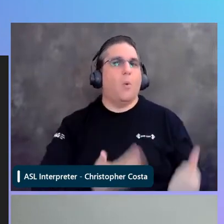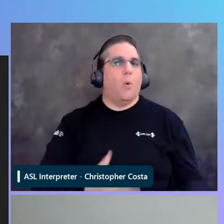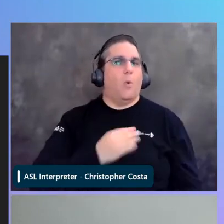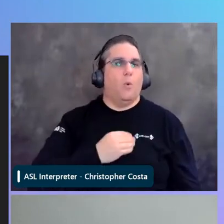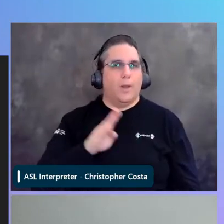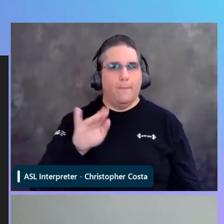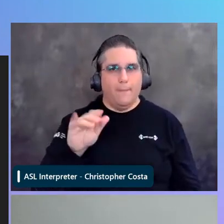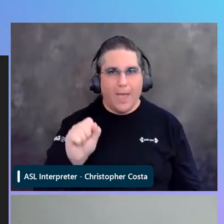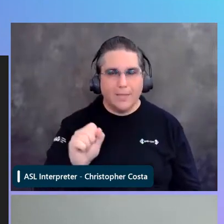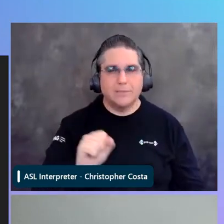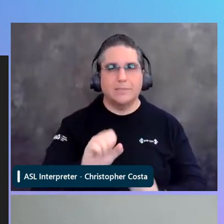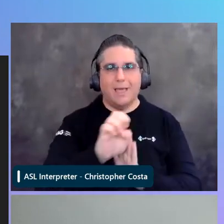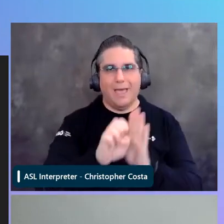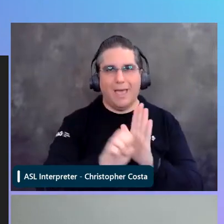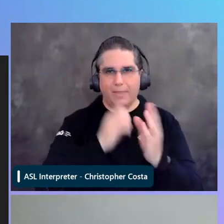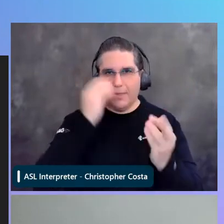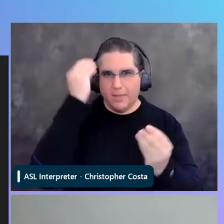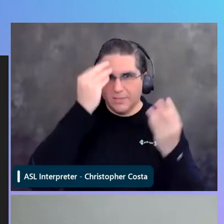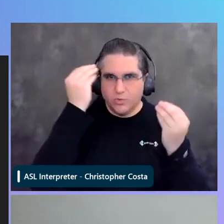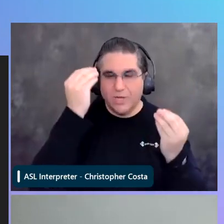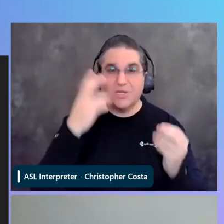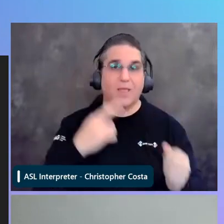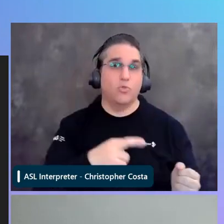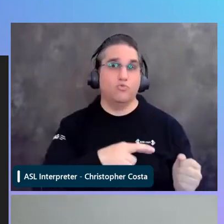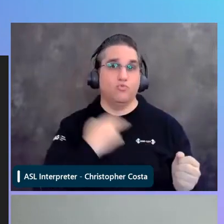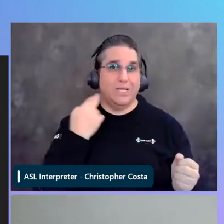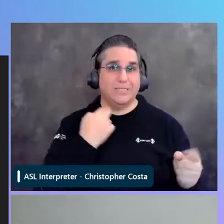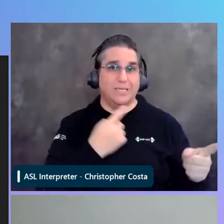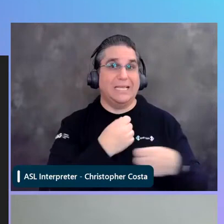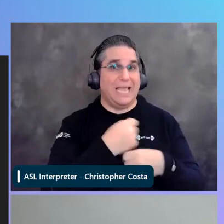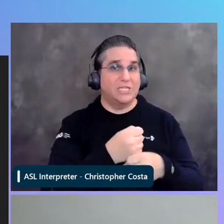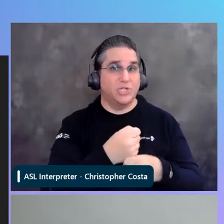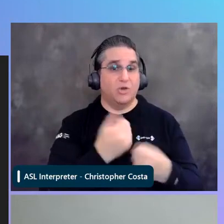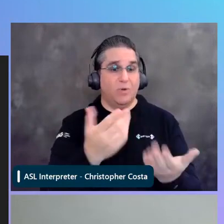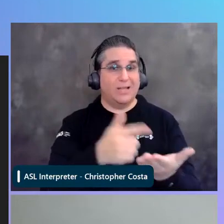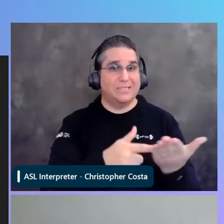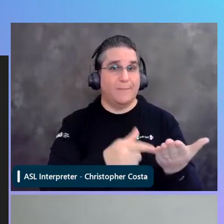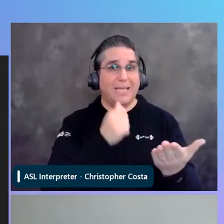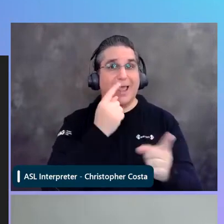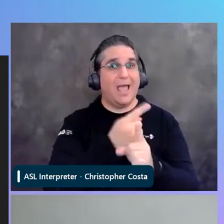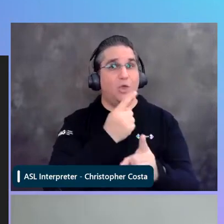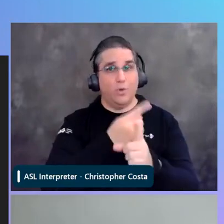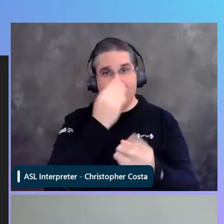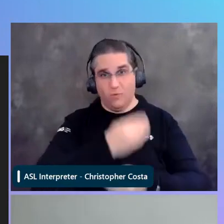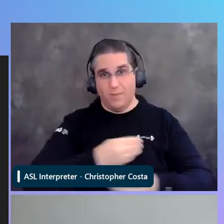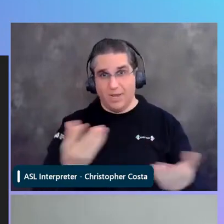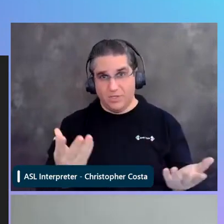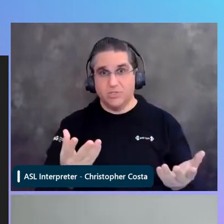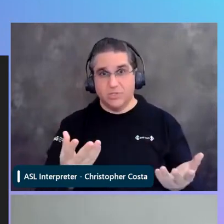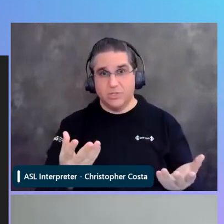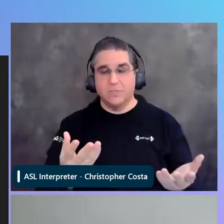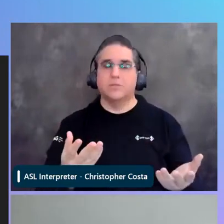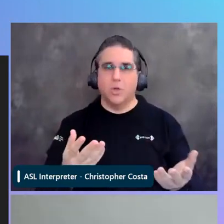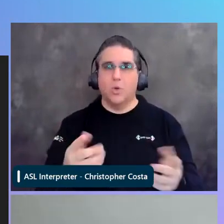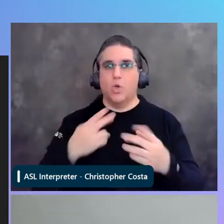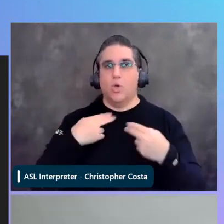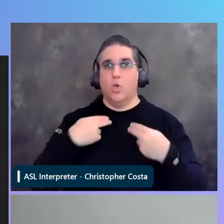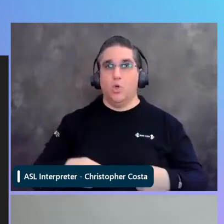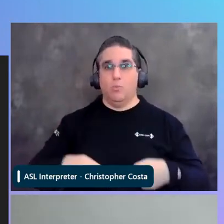risk for generating inaccurate information. Maintain human oversight and testing plans.